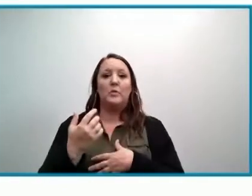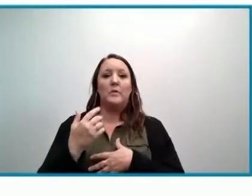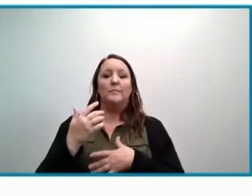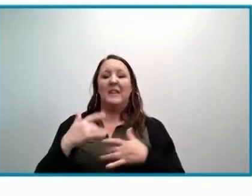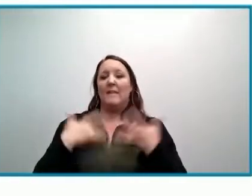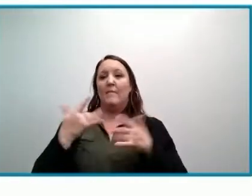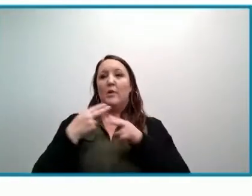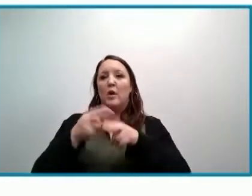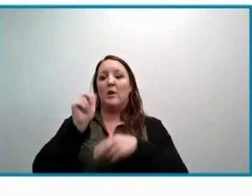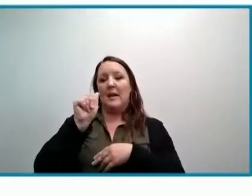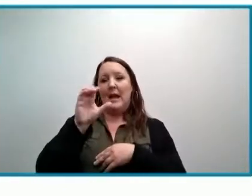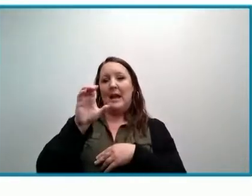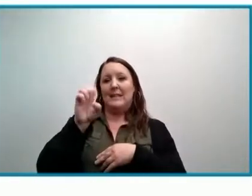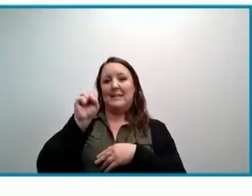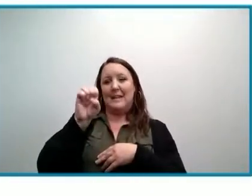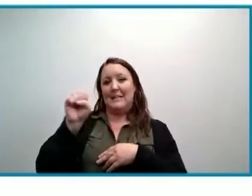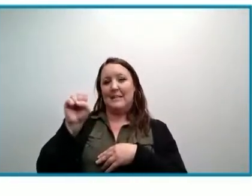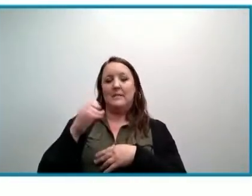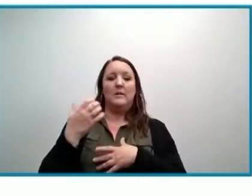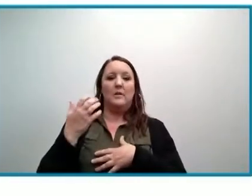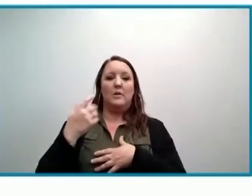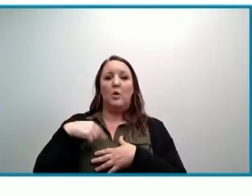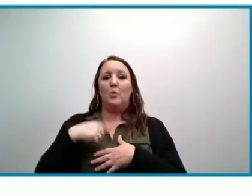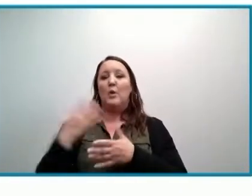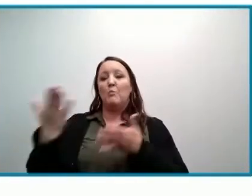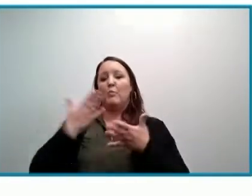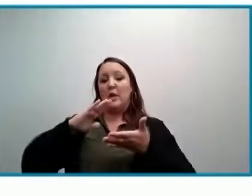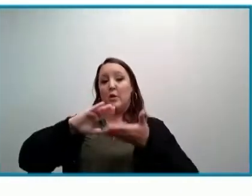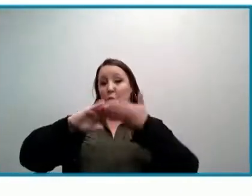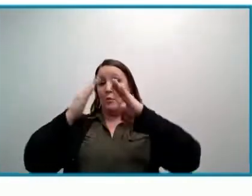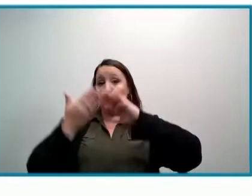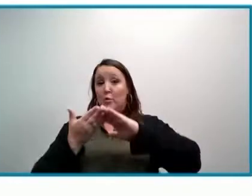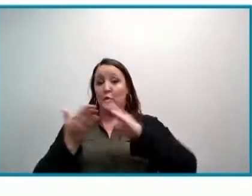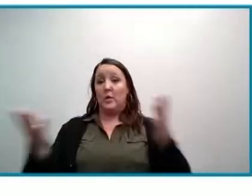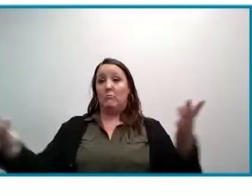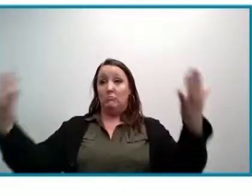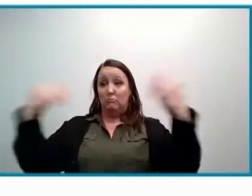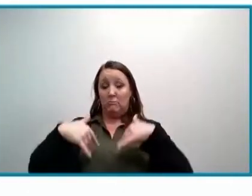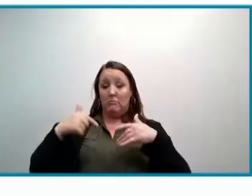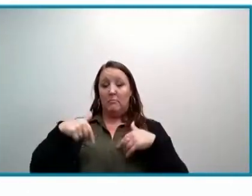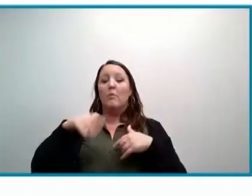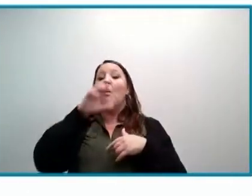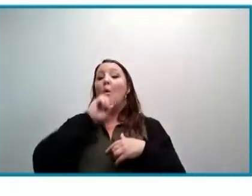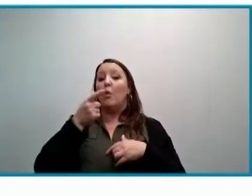where we have, uh, we bring the community to The Old Globe and put them on our,